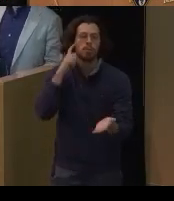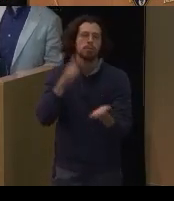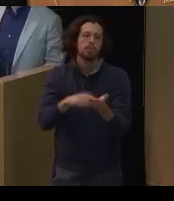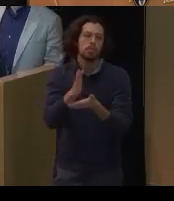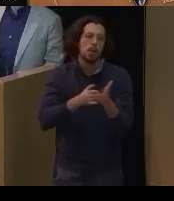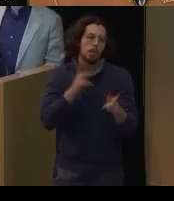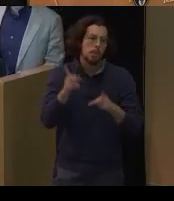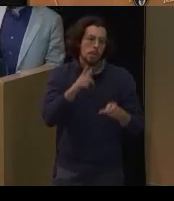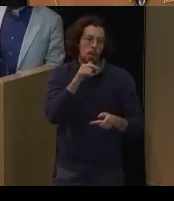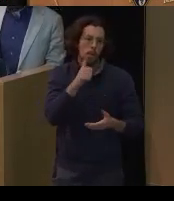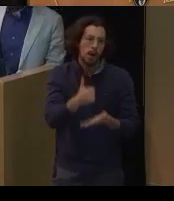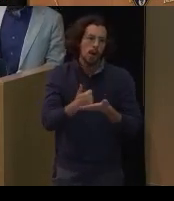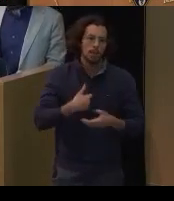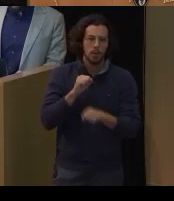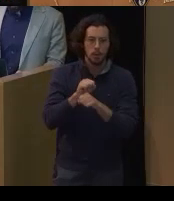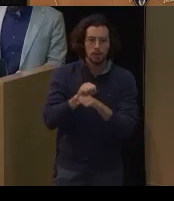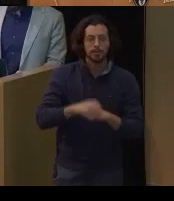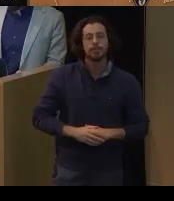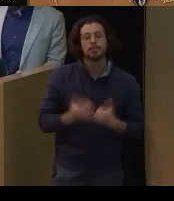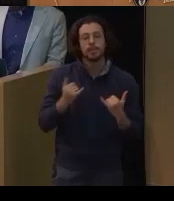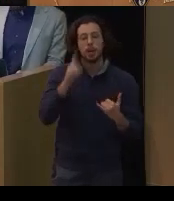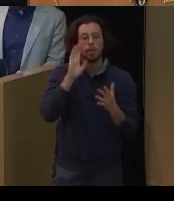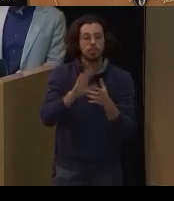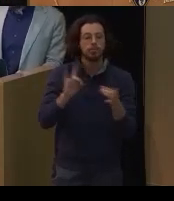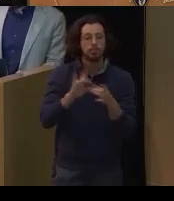have helped me to do some of the work I'm going to tell you about today uh my lab the social